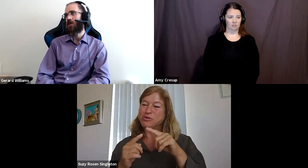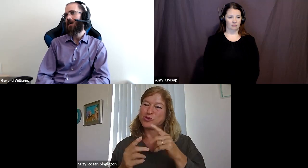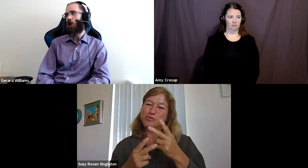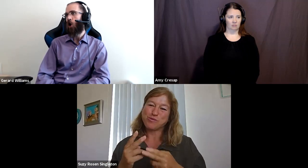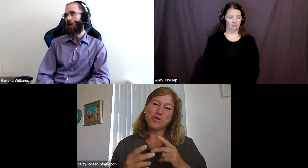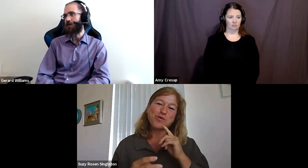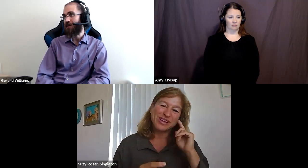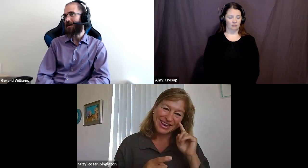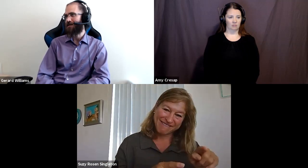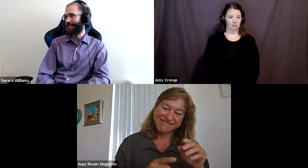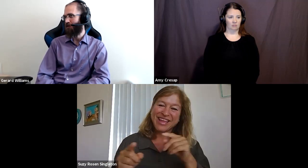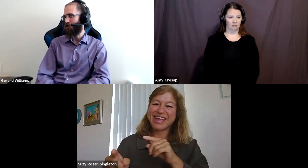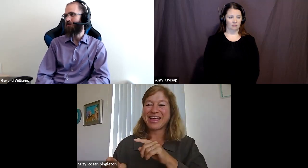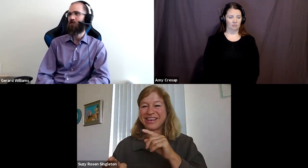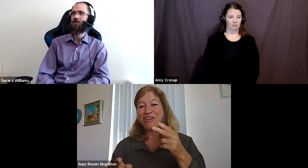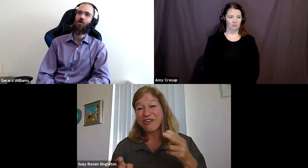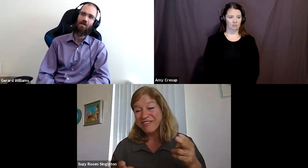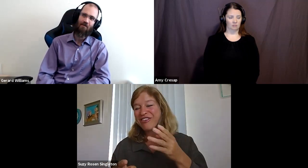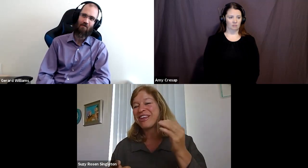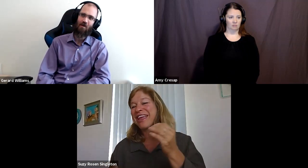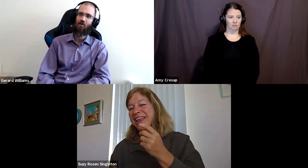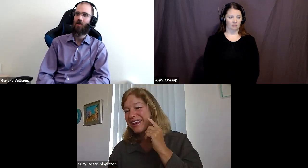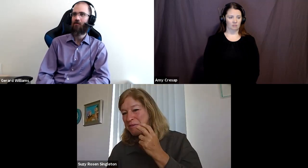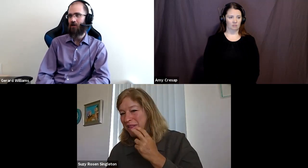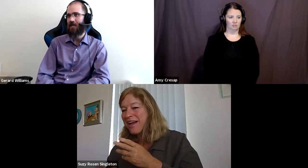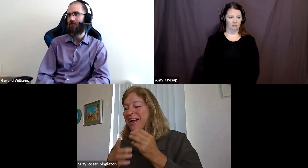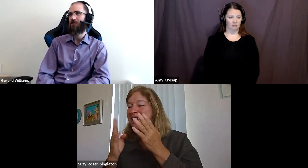visually and audibly accessible to both people who are deaf and hard of hearing and people